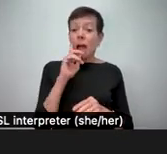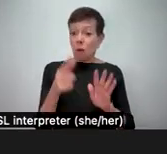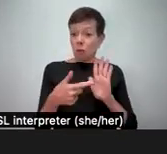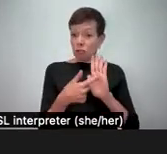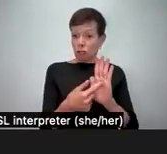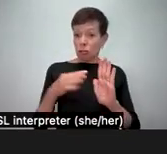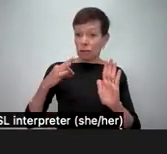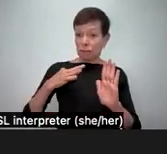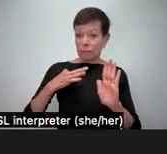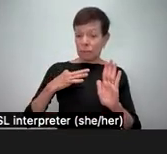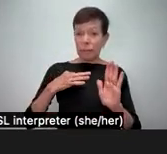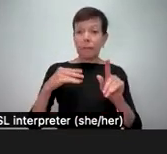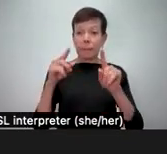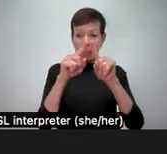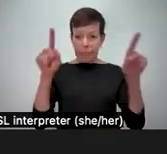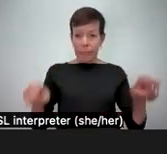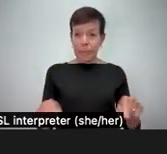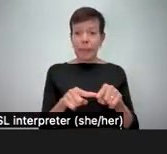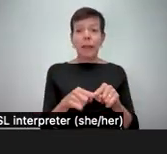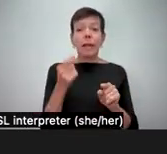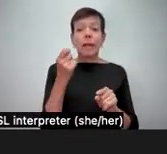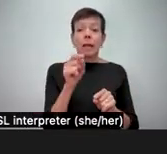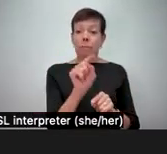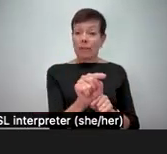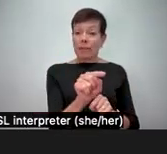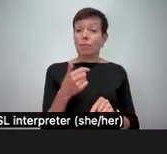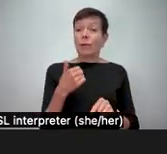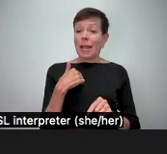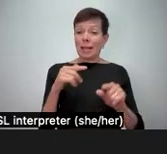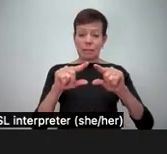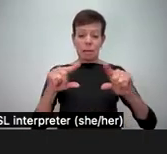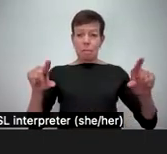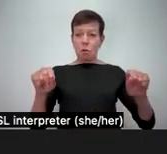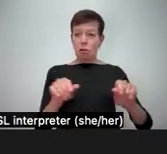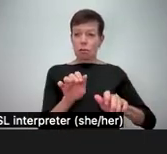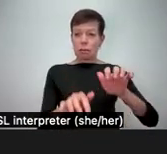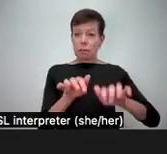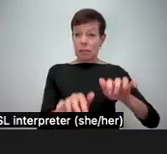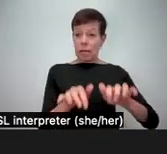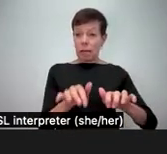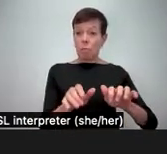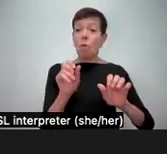textbox that you can type into or copy and paste into. There's also an upload field where you can